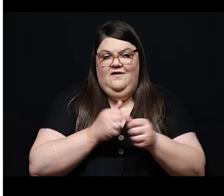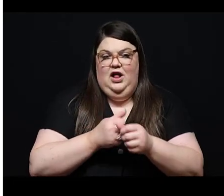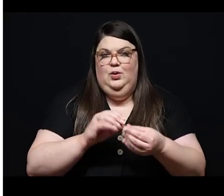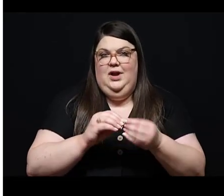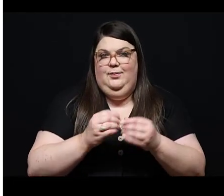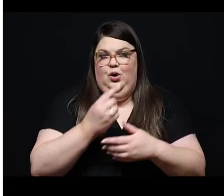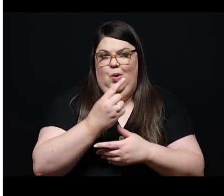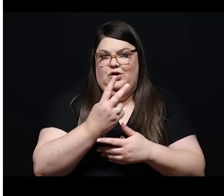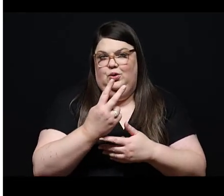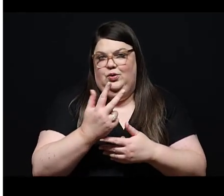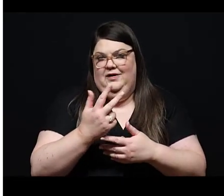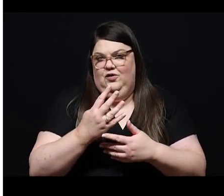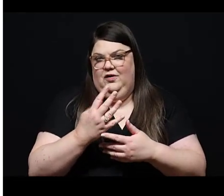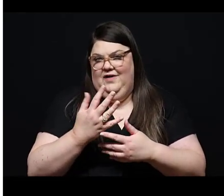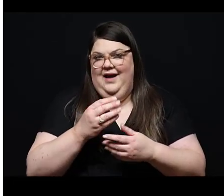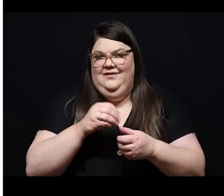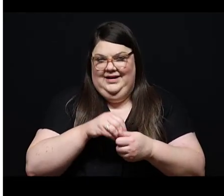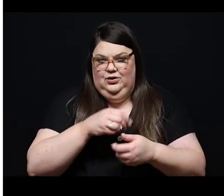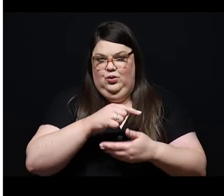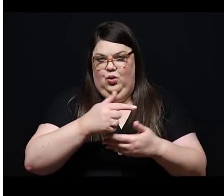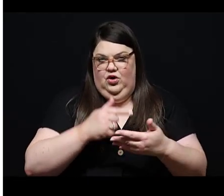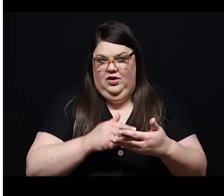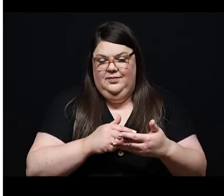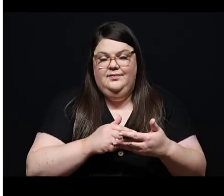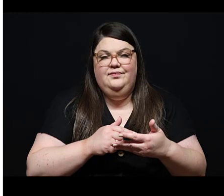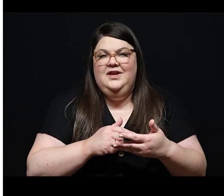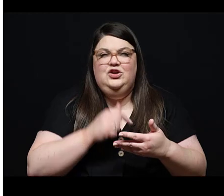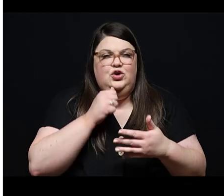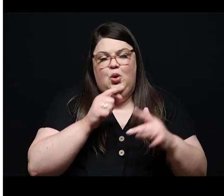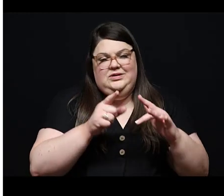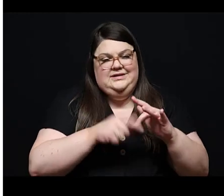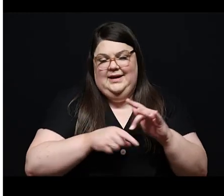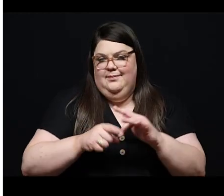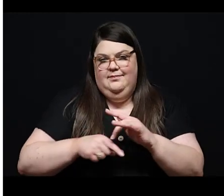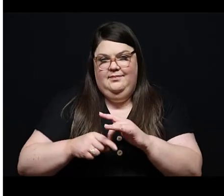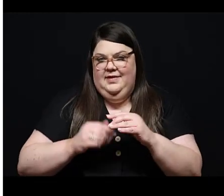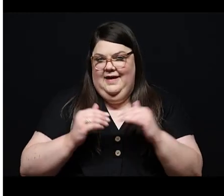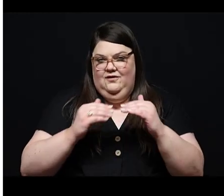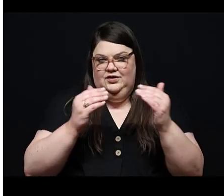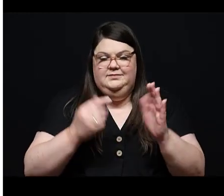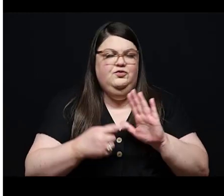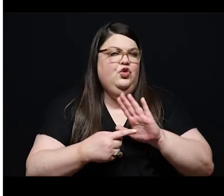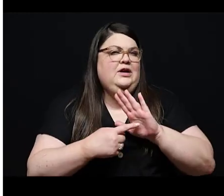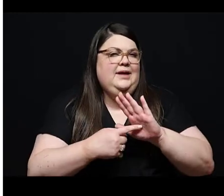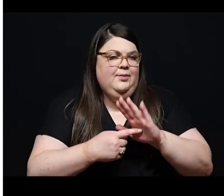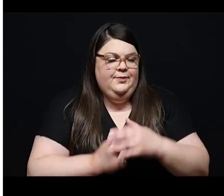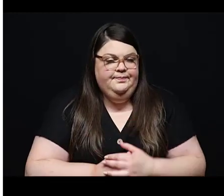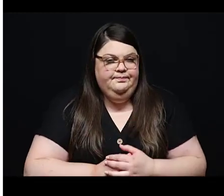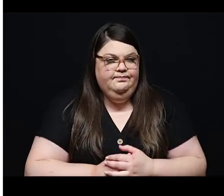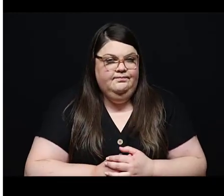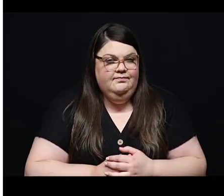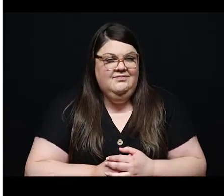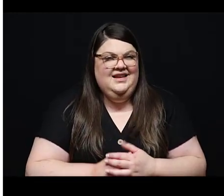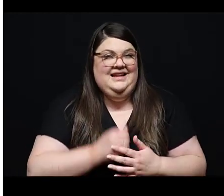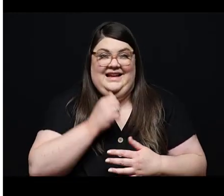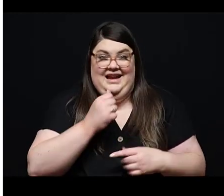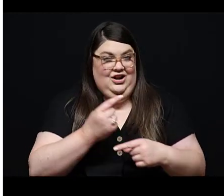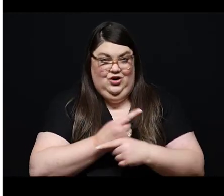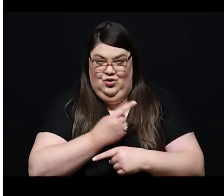As with an outline, never skip heading levels. For example, an incorrect heading structure would be: